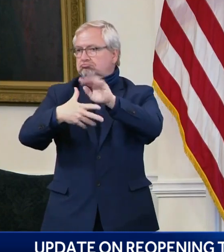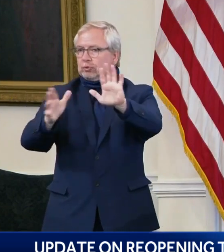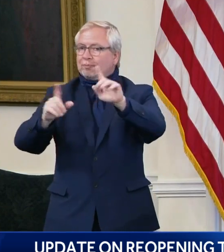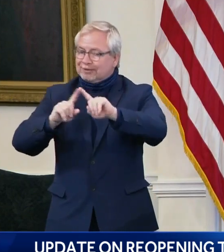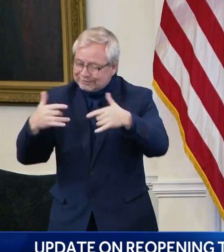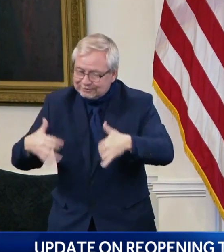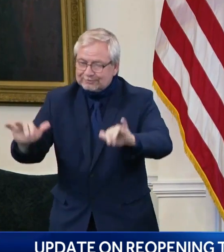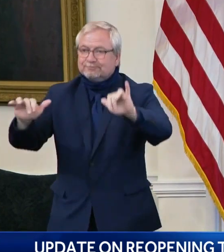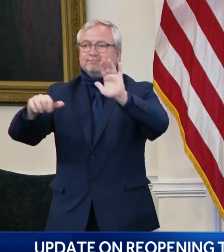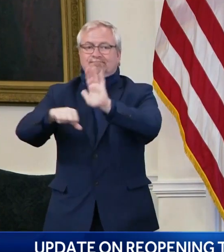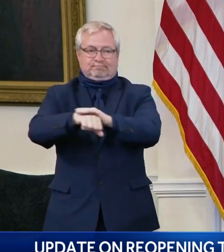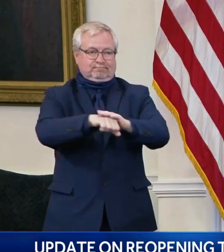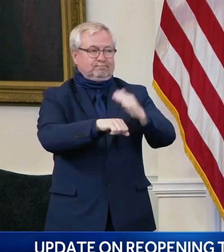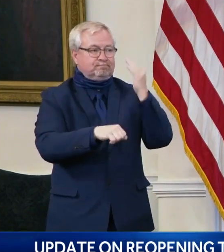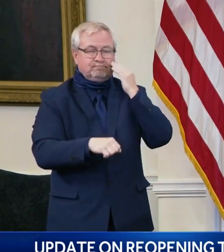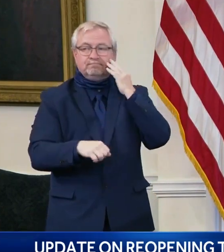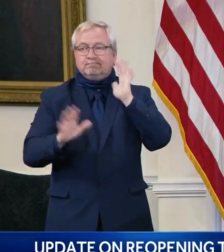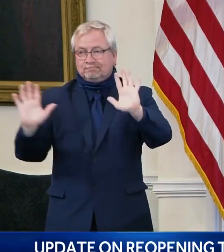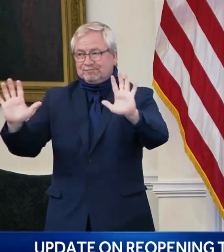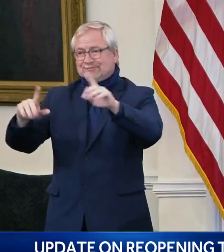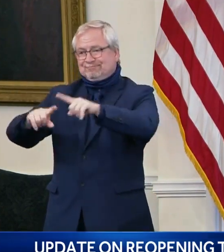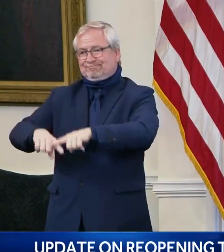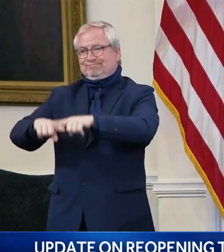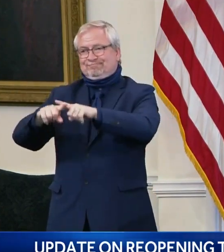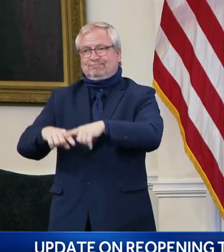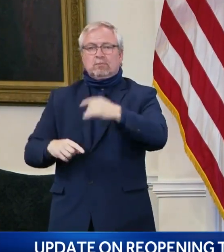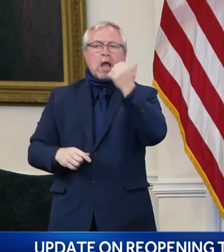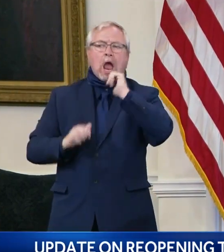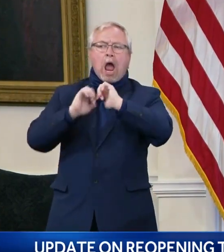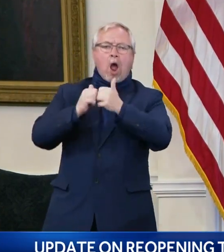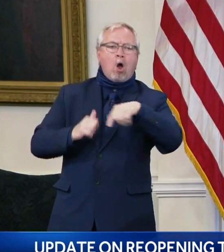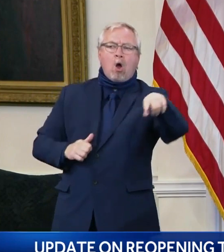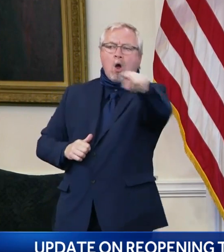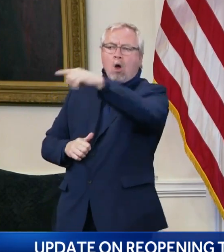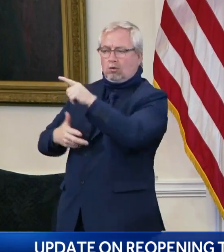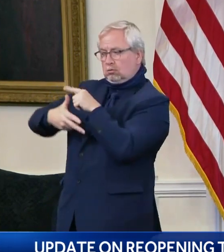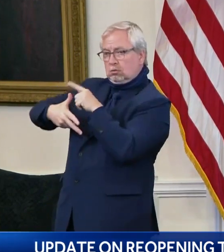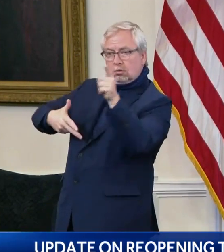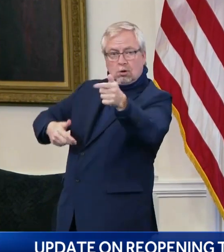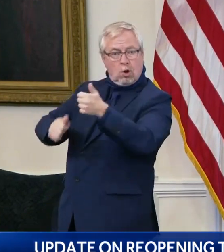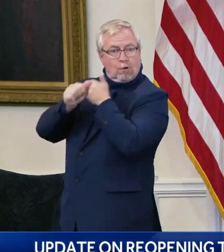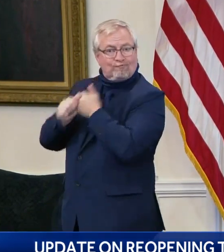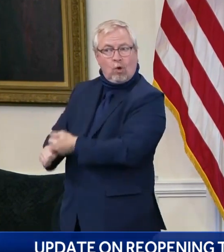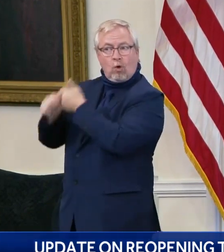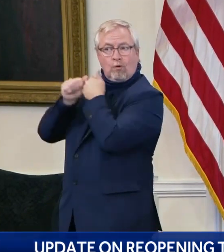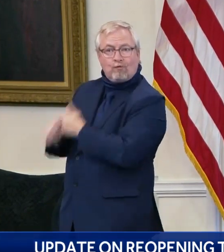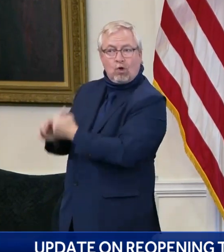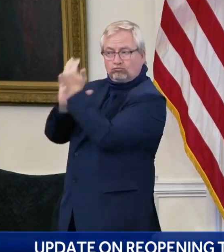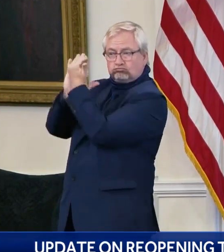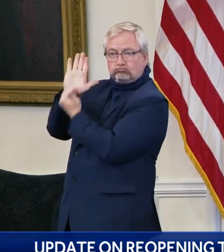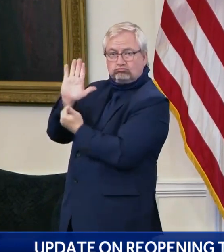WE ARE TRYING TO MOVE AT THE RIGHT PACE. I AM ANXIOUS TO MOVE INTO PHASE TWO AND GET BUSINESSES OPEN.